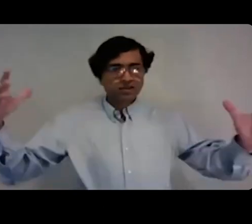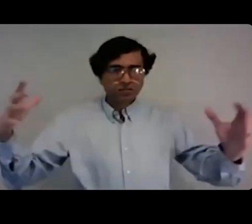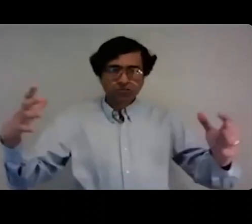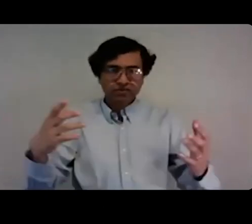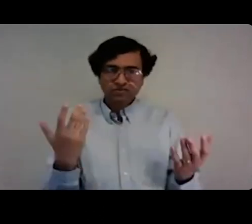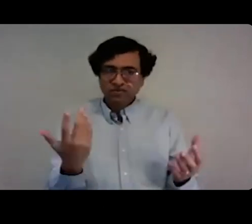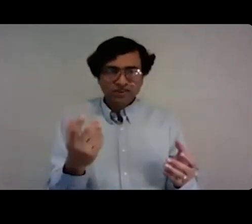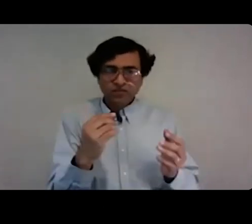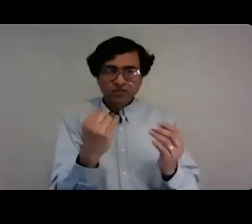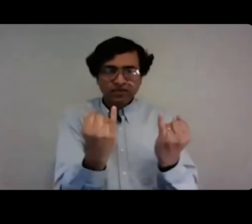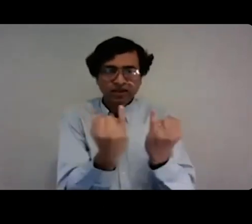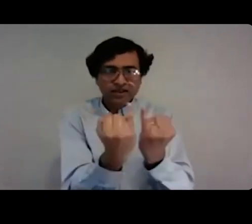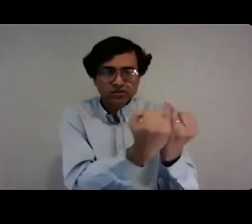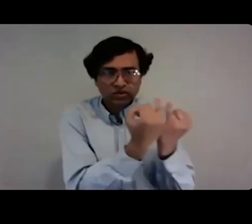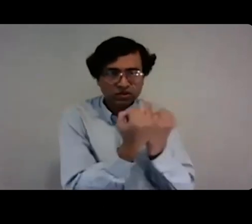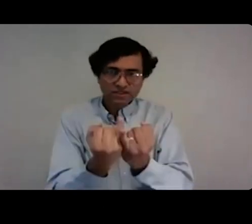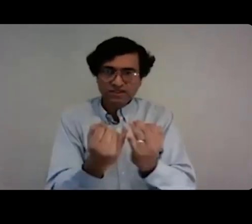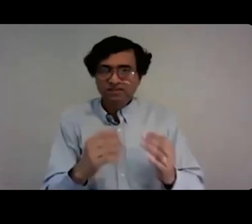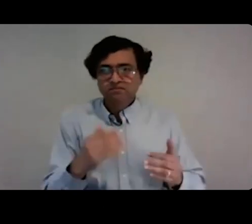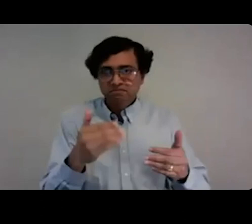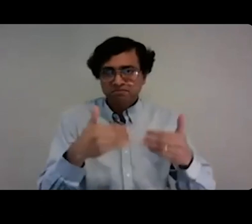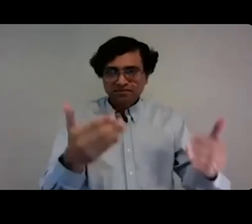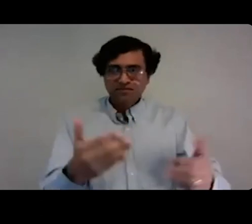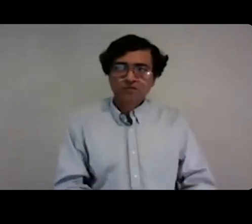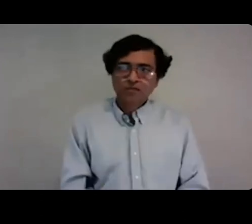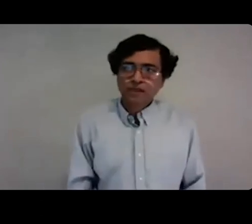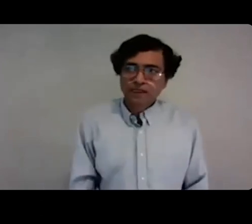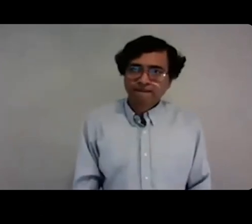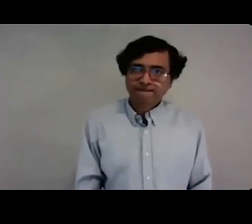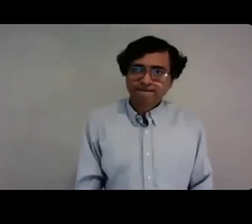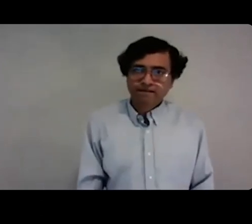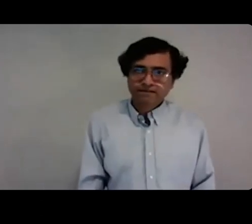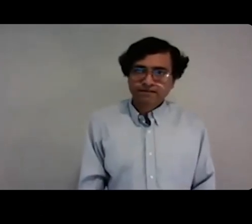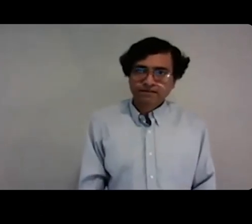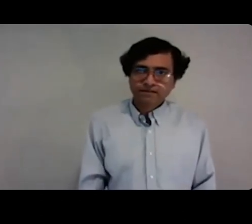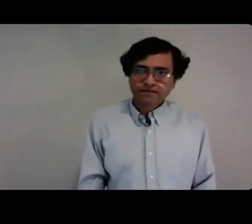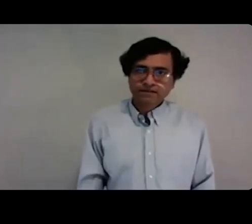If there are not enough deaf people involved in these ideas, then